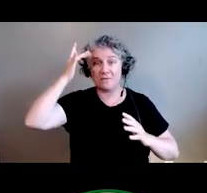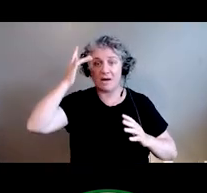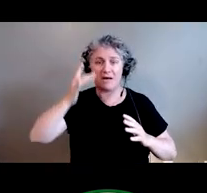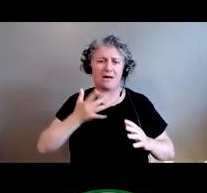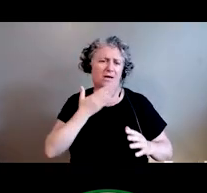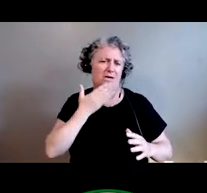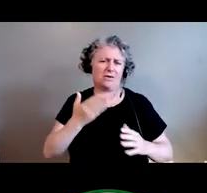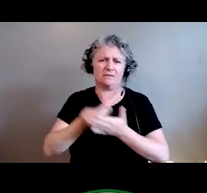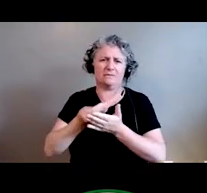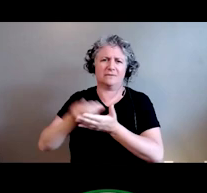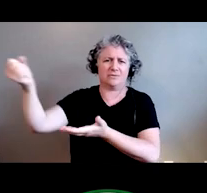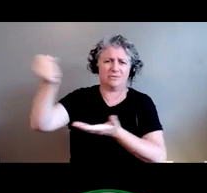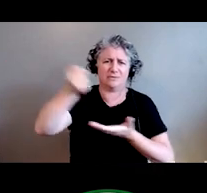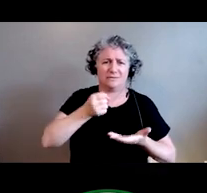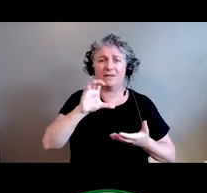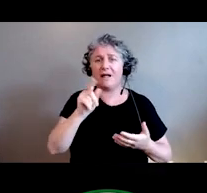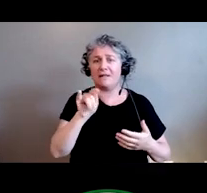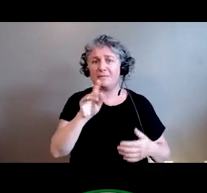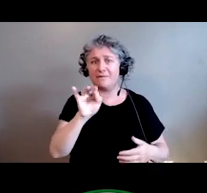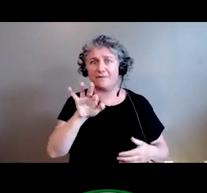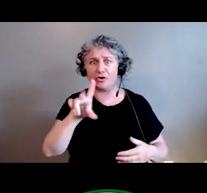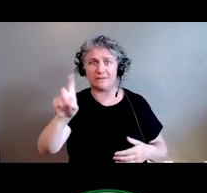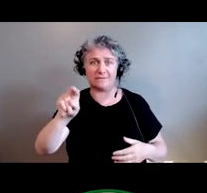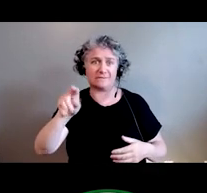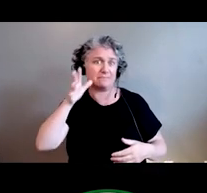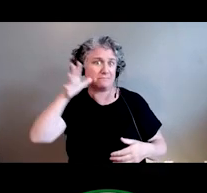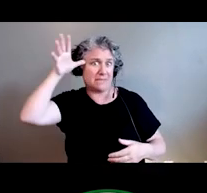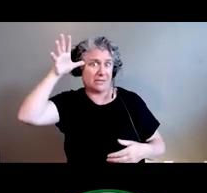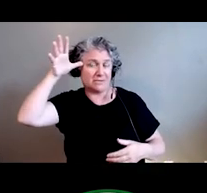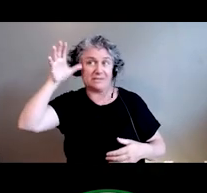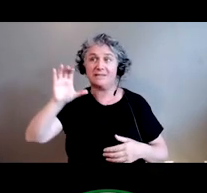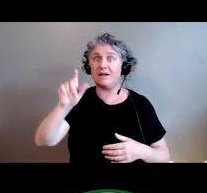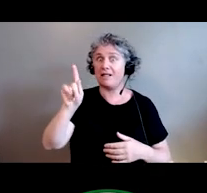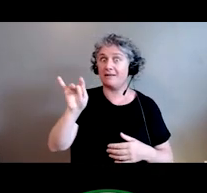Cullen's involvement in our programs gave them firsthand knowledge of just how important these experiences are.